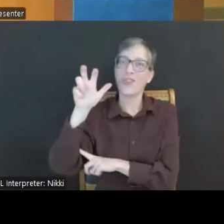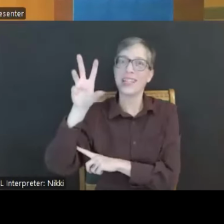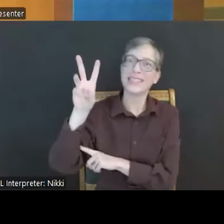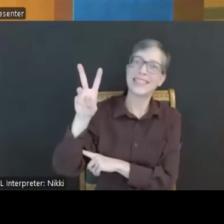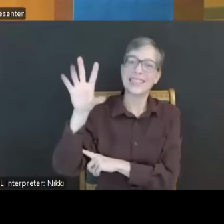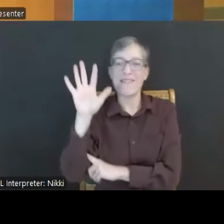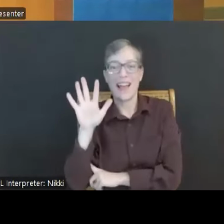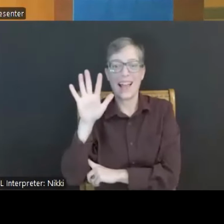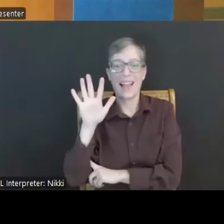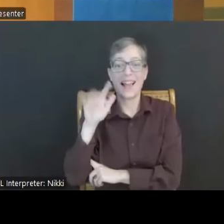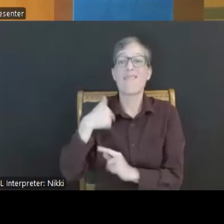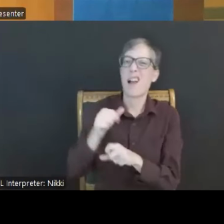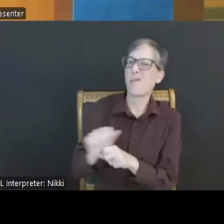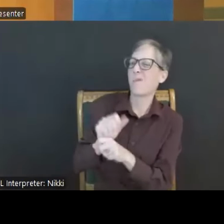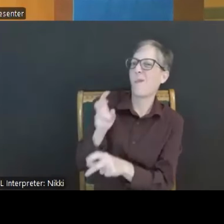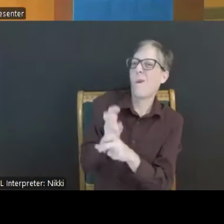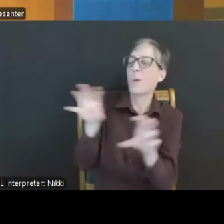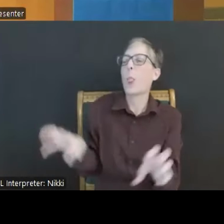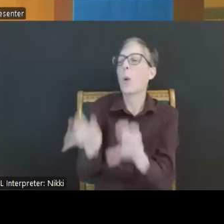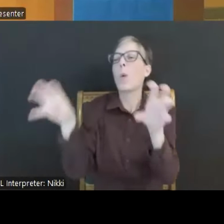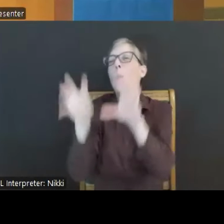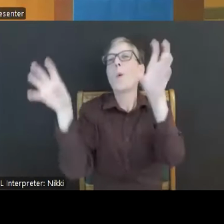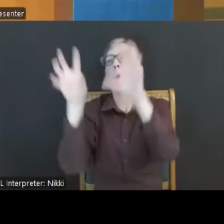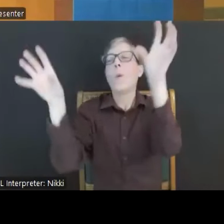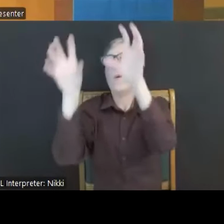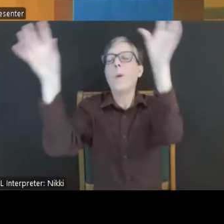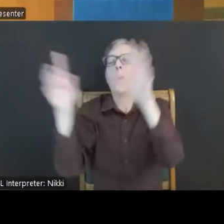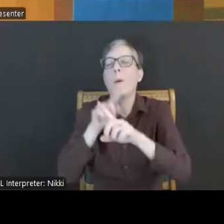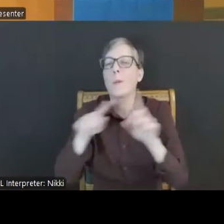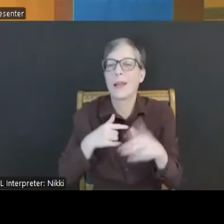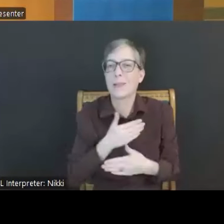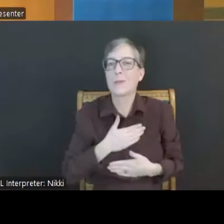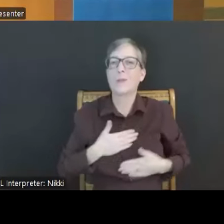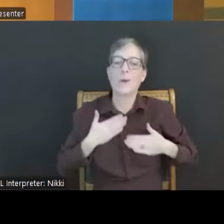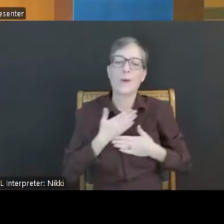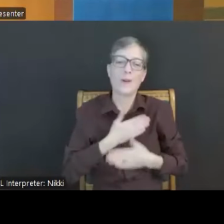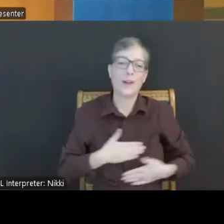it's something that I enjoy doing so the racial Justice group is very supportive of making sure